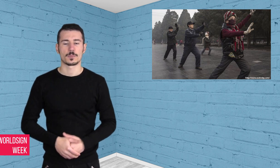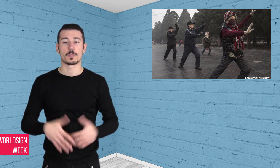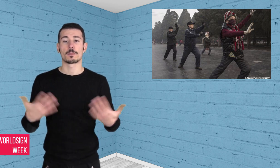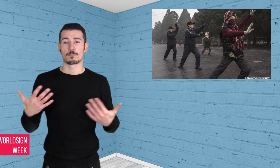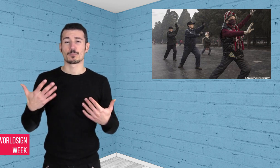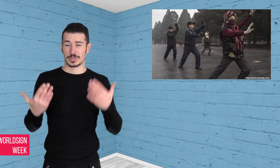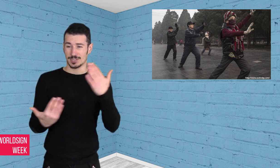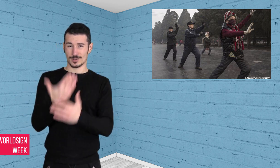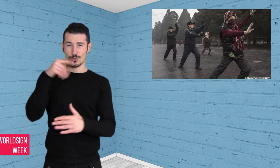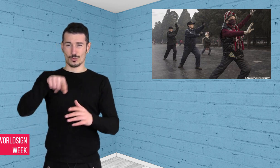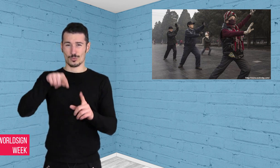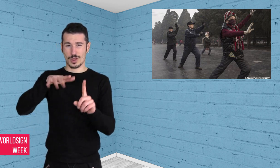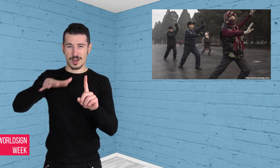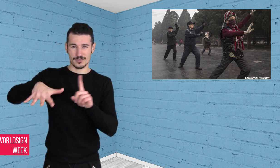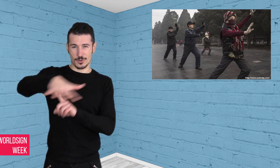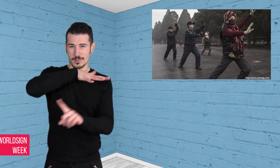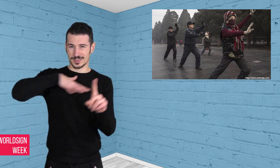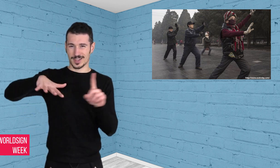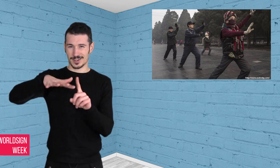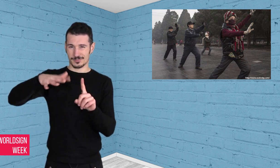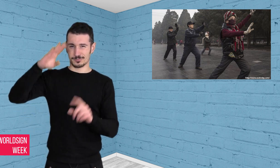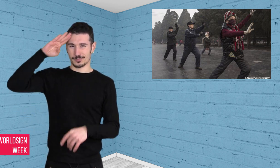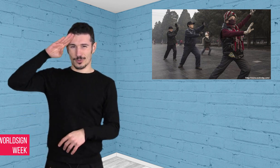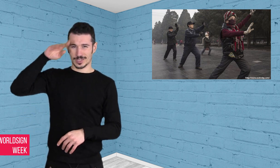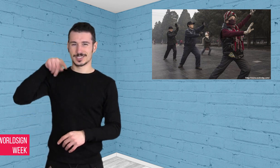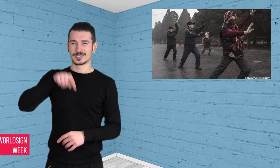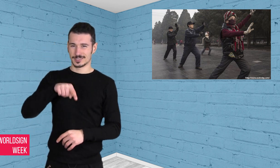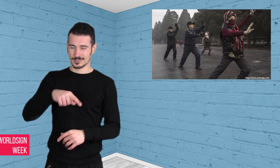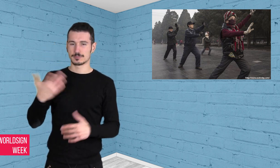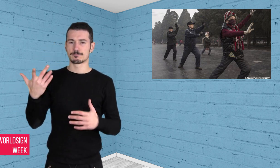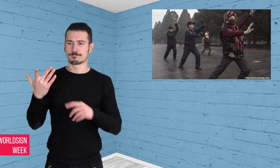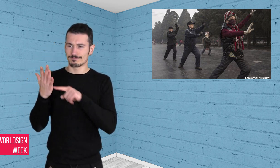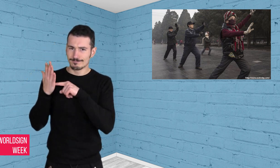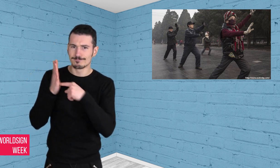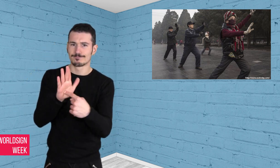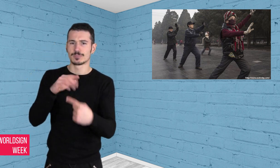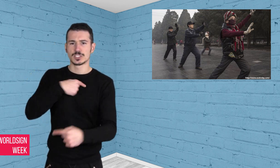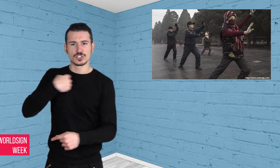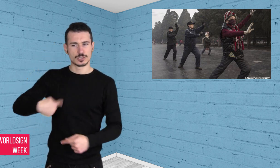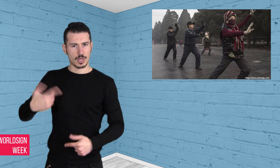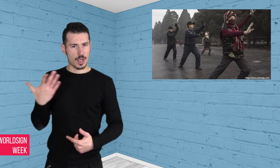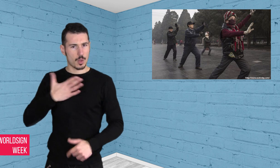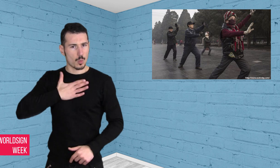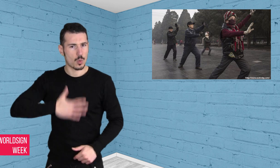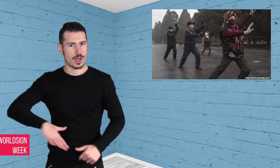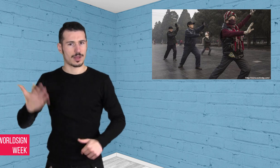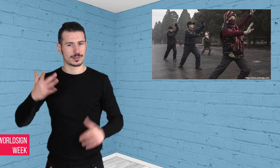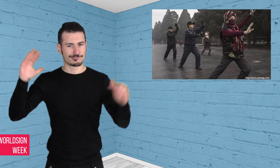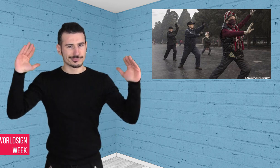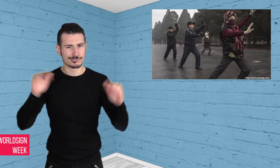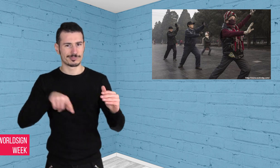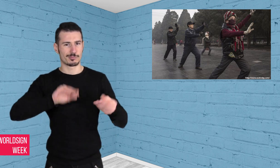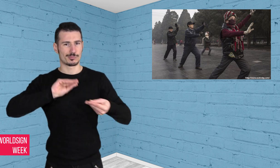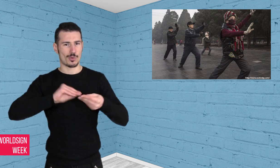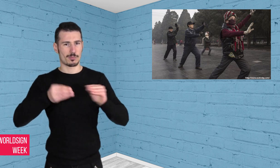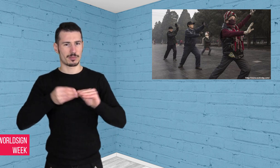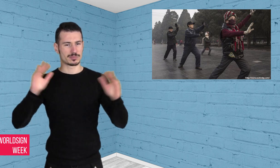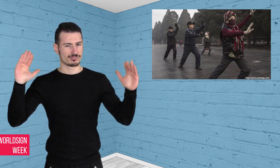other country in the world. The new environmental police force shows